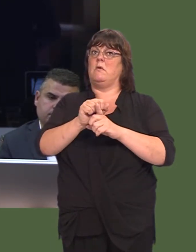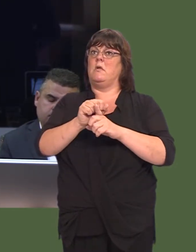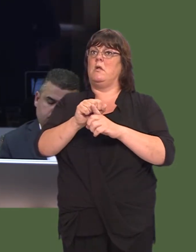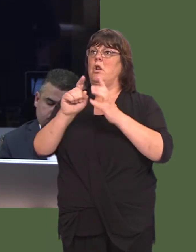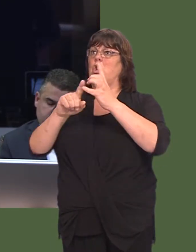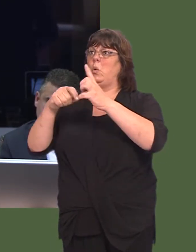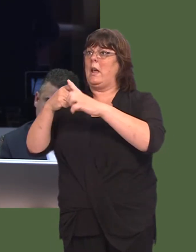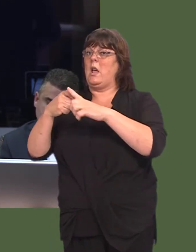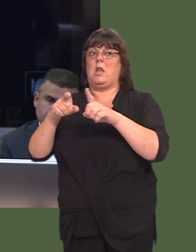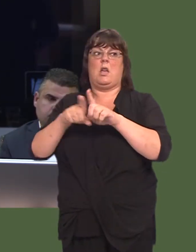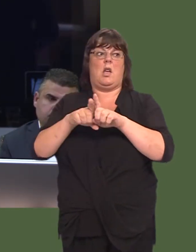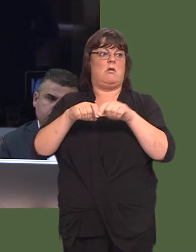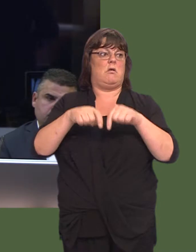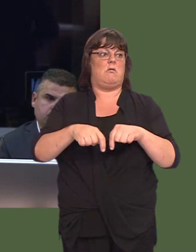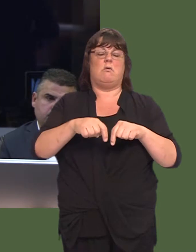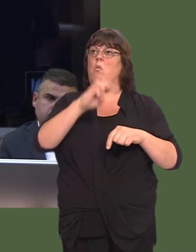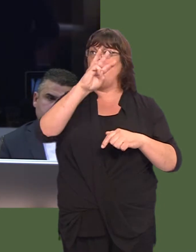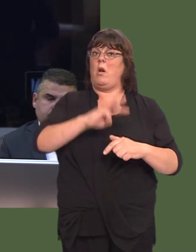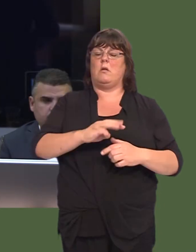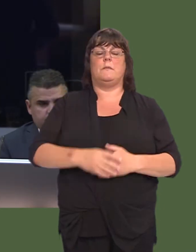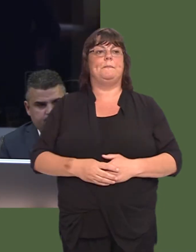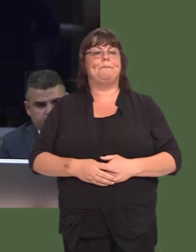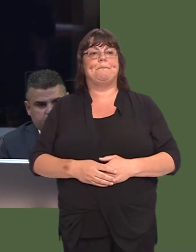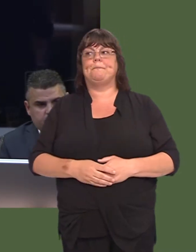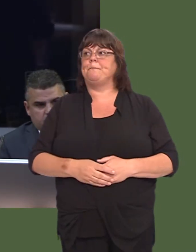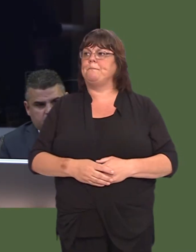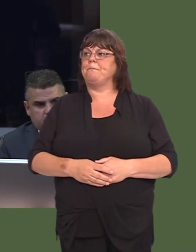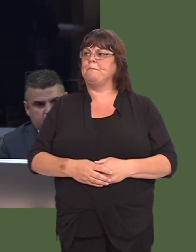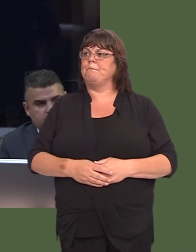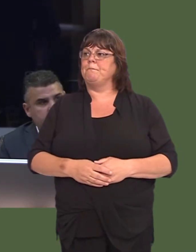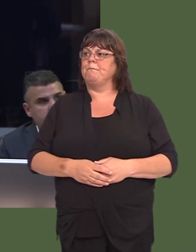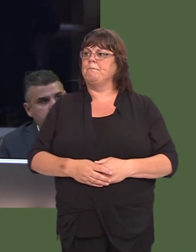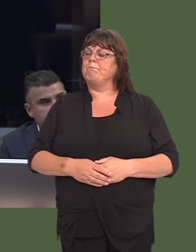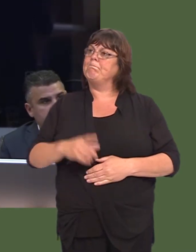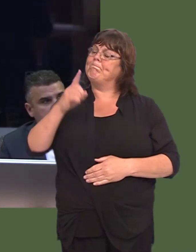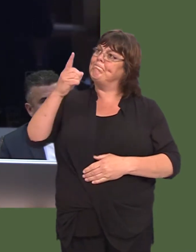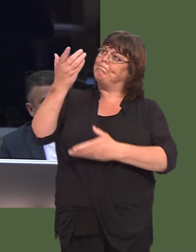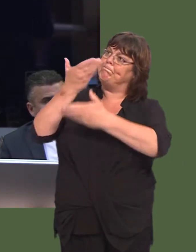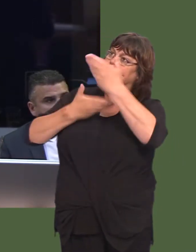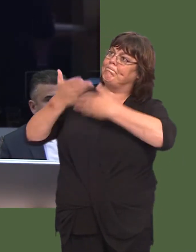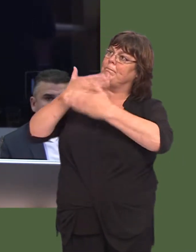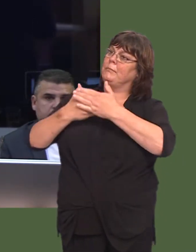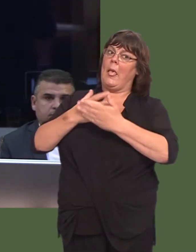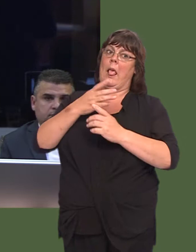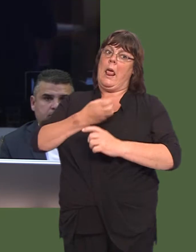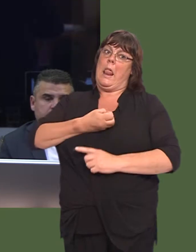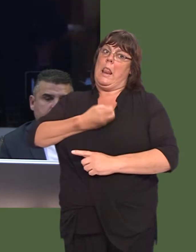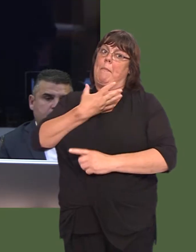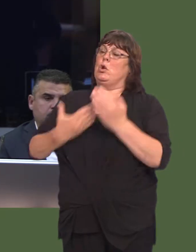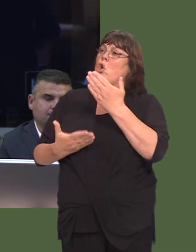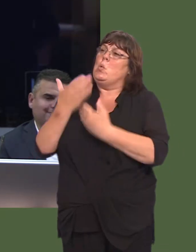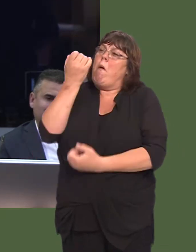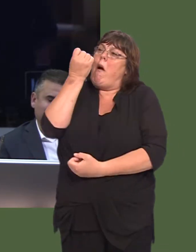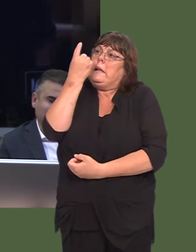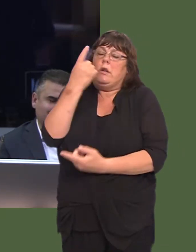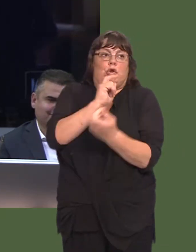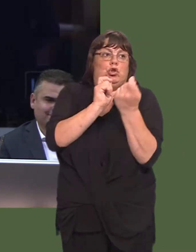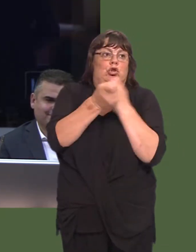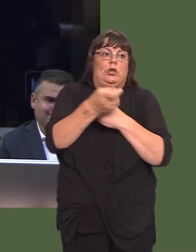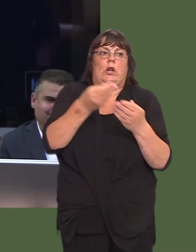So, can the First Minister explain what new ideas Labour has to transform our economy?